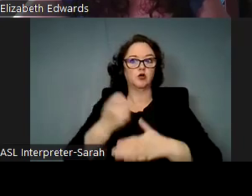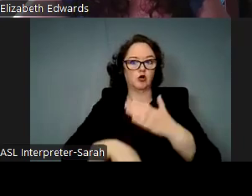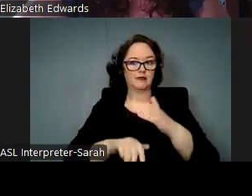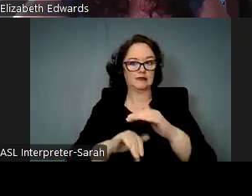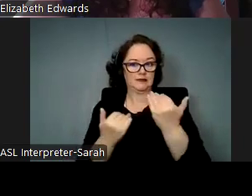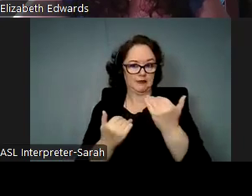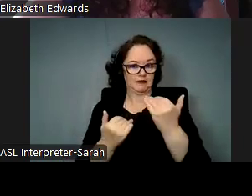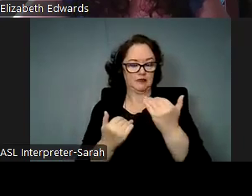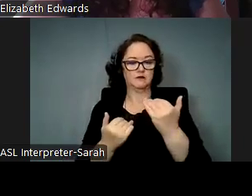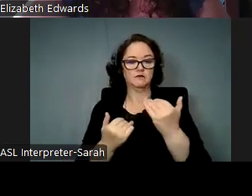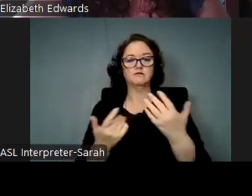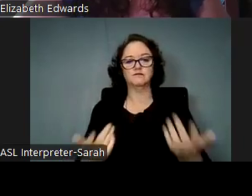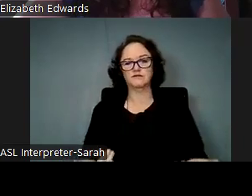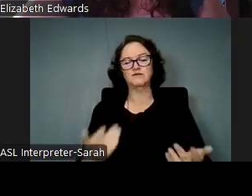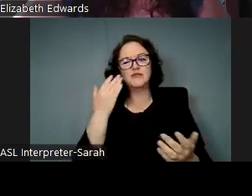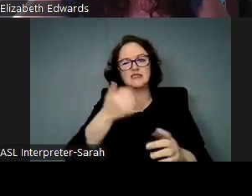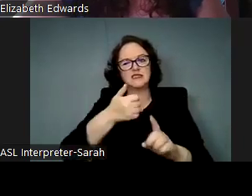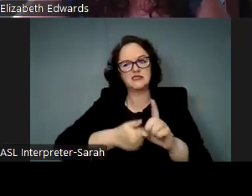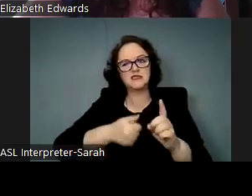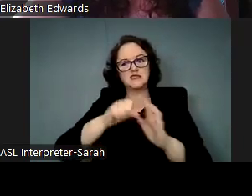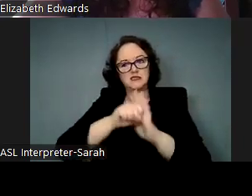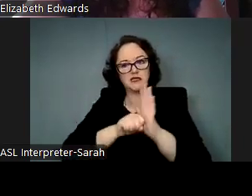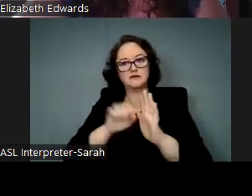budget-setting by states in limiting the amount of services